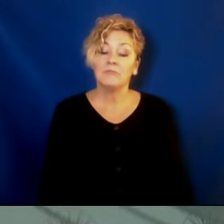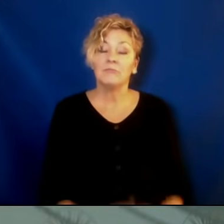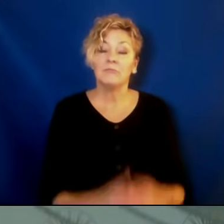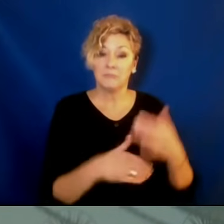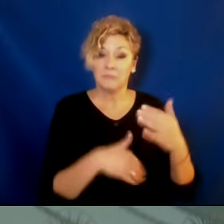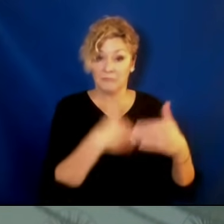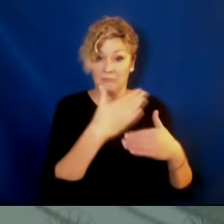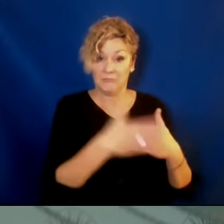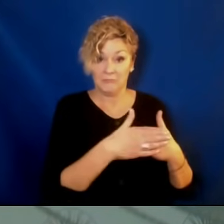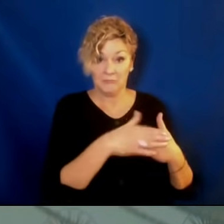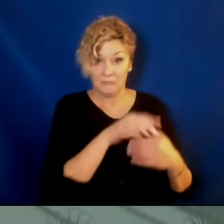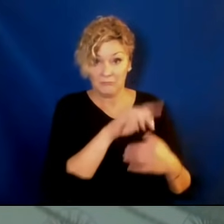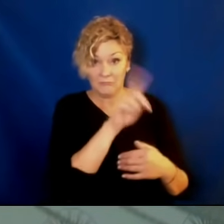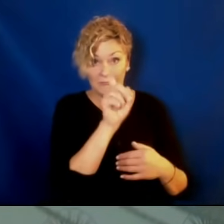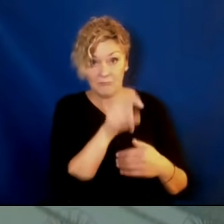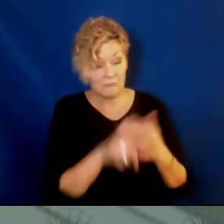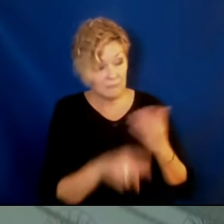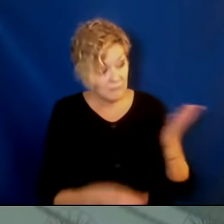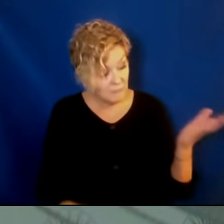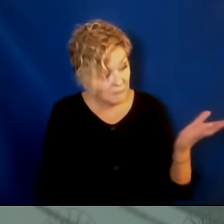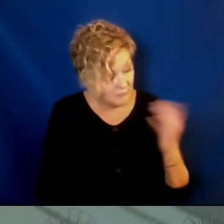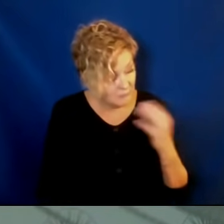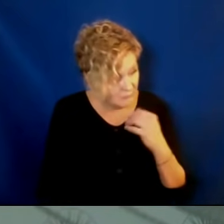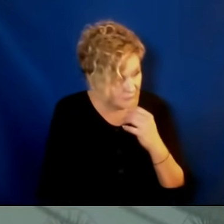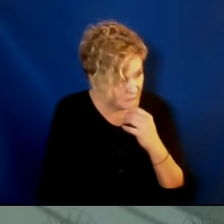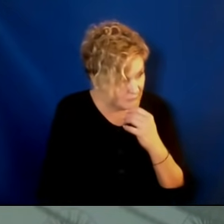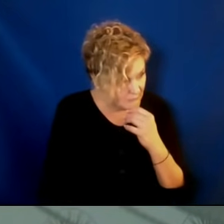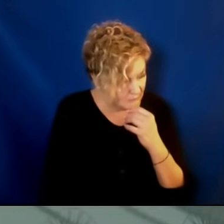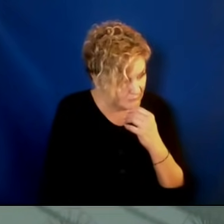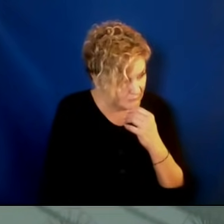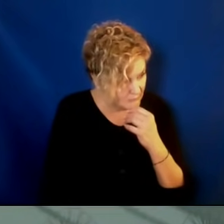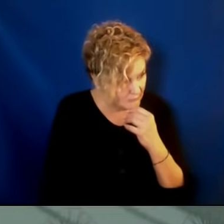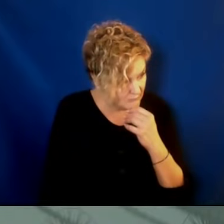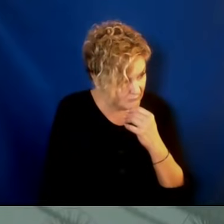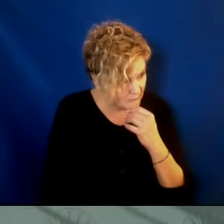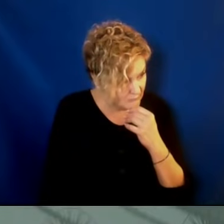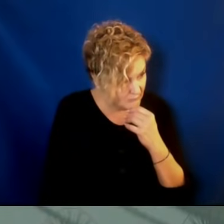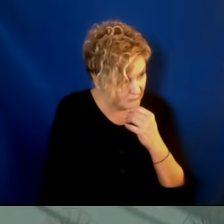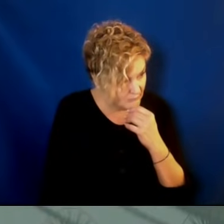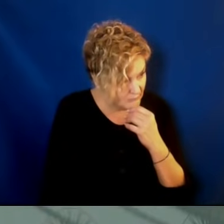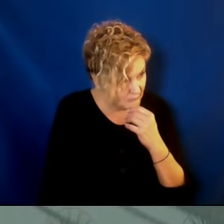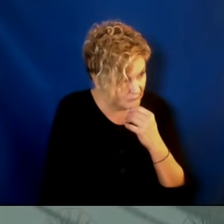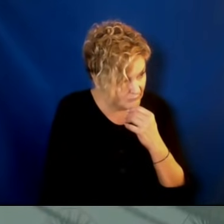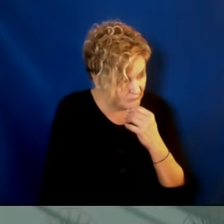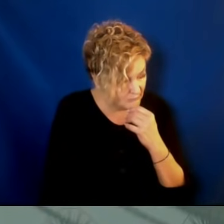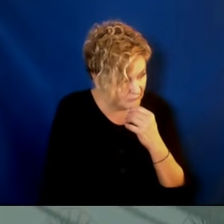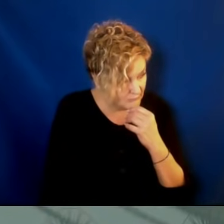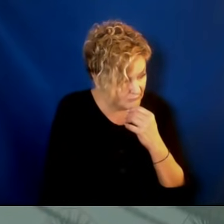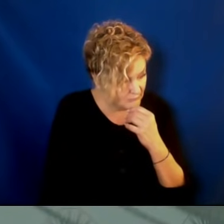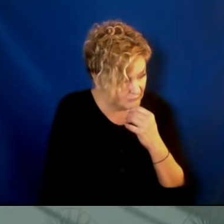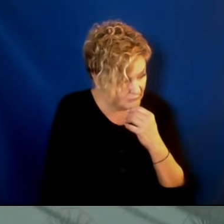Gustafson and so many others in public health. And that is what we are going to continue to do.